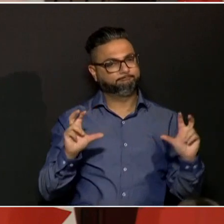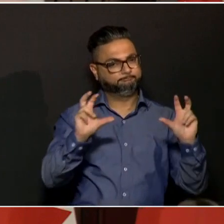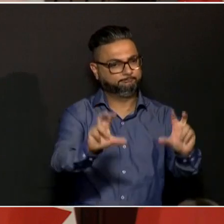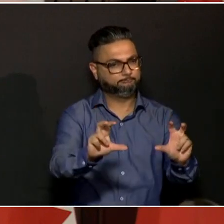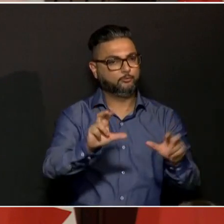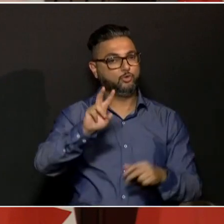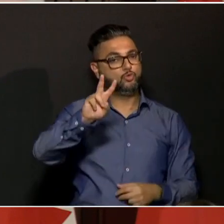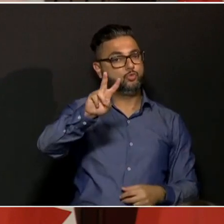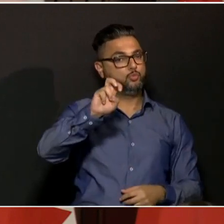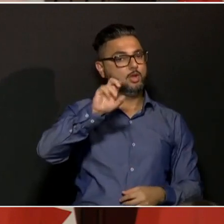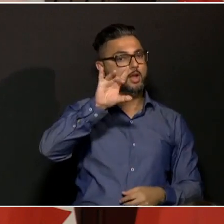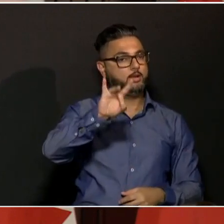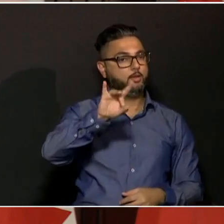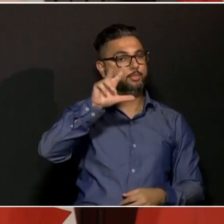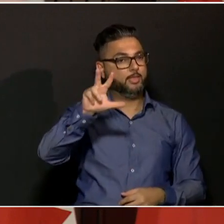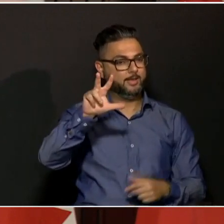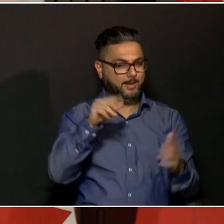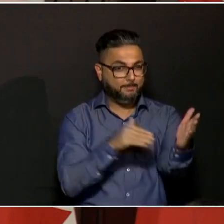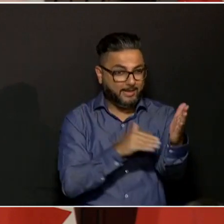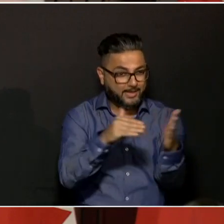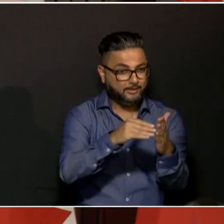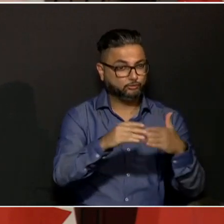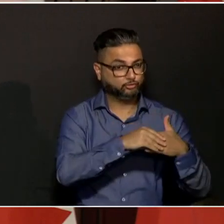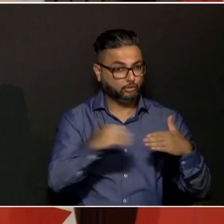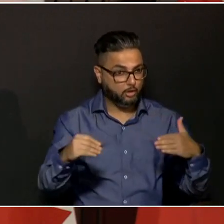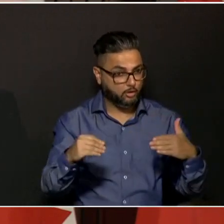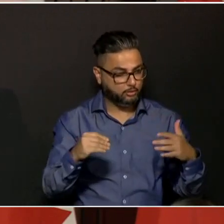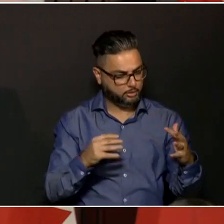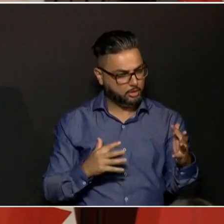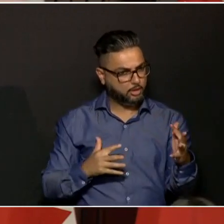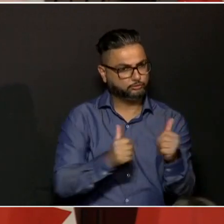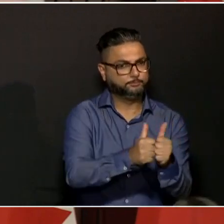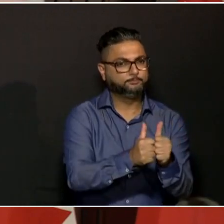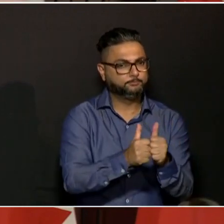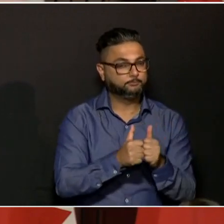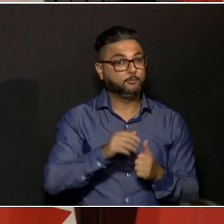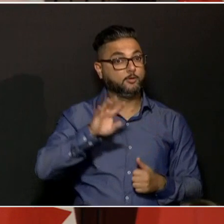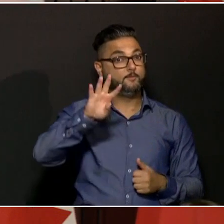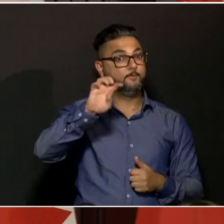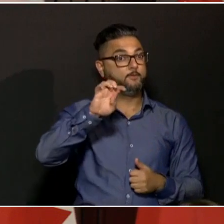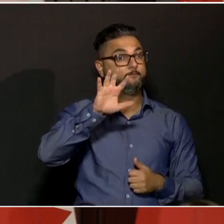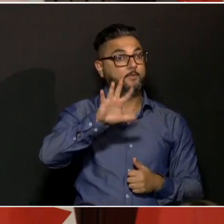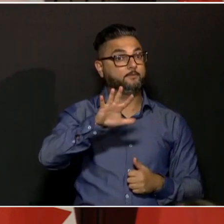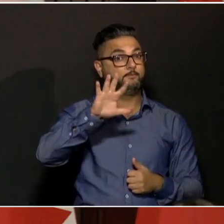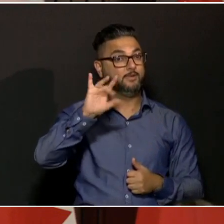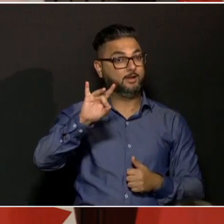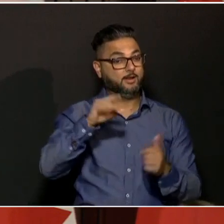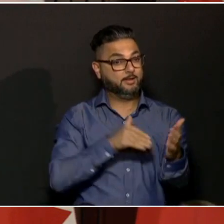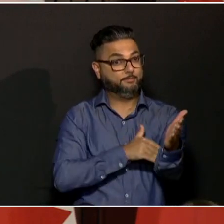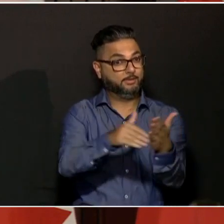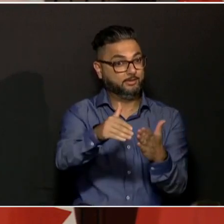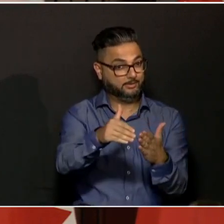the care that they need and we are invested over $283 million to reduce health service backlogs and